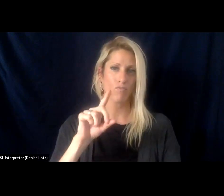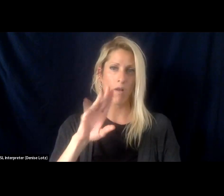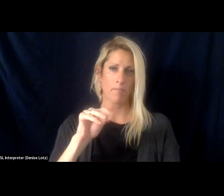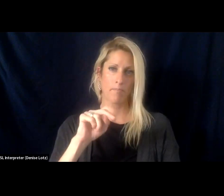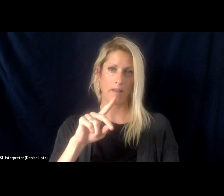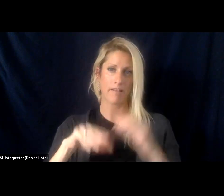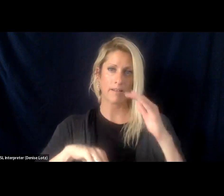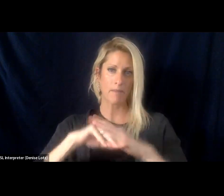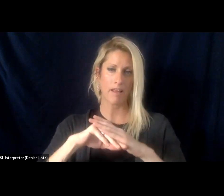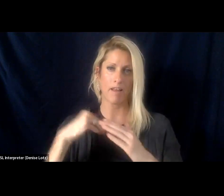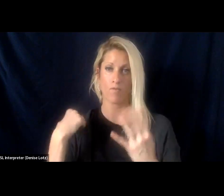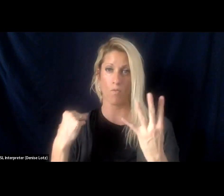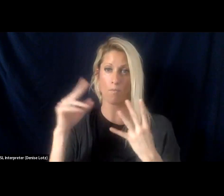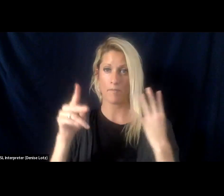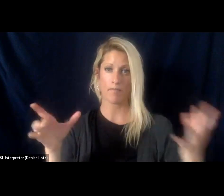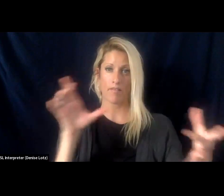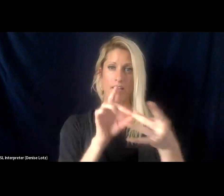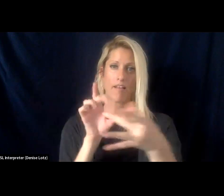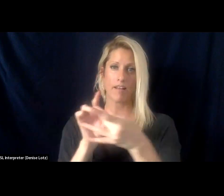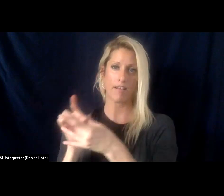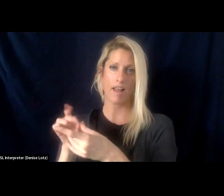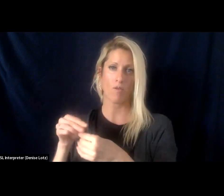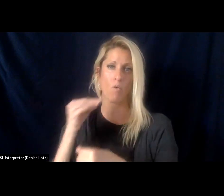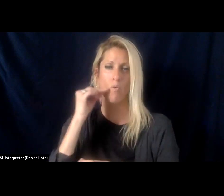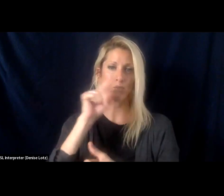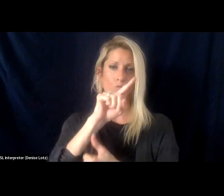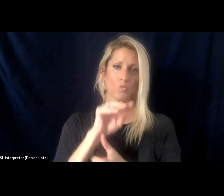4 people connected at the same time trying to do zoom with distance learning, and so